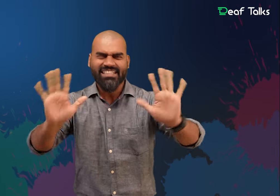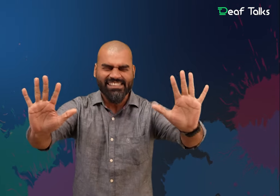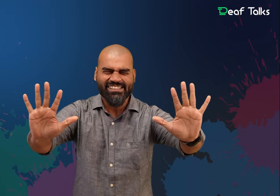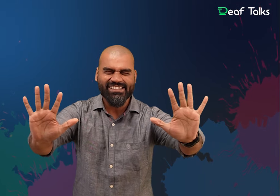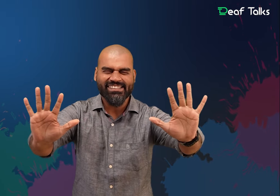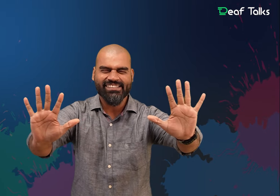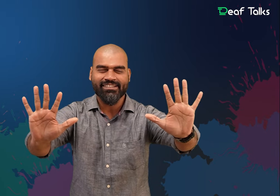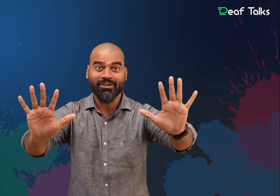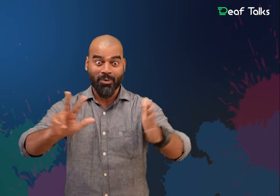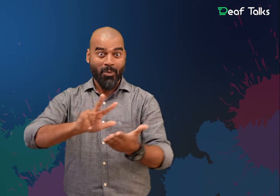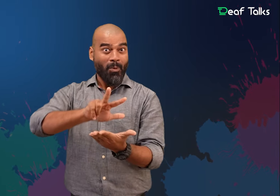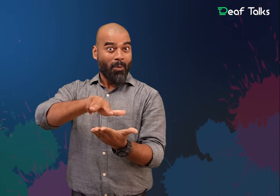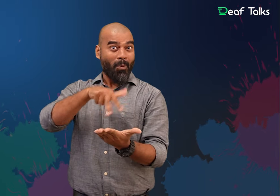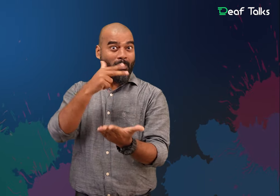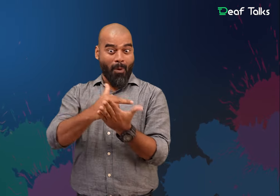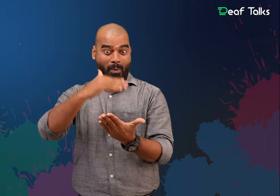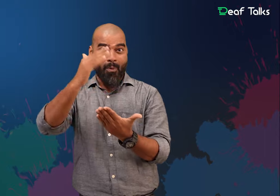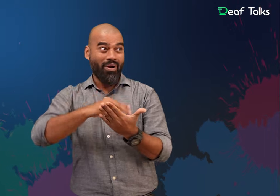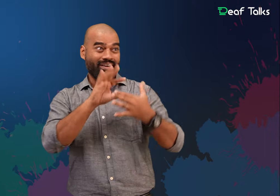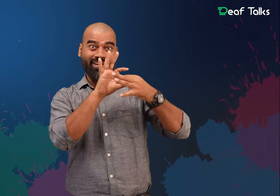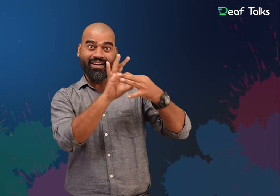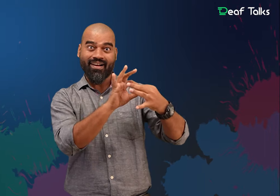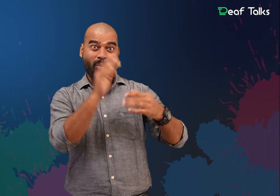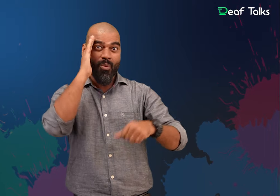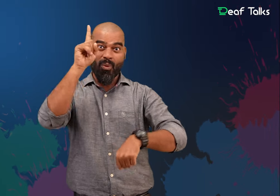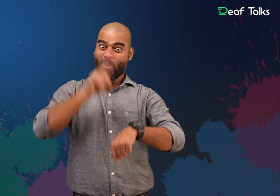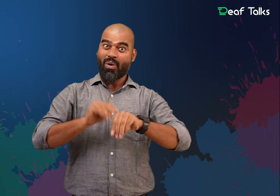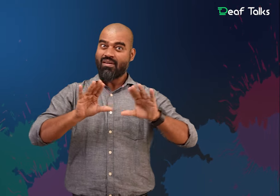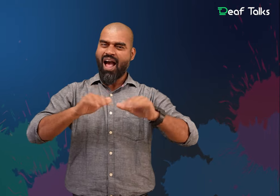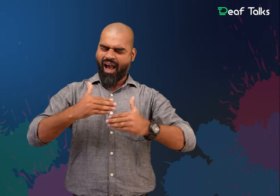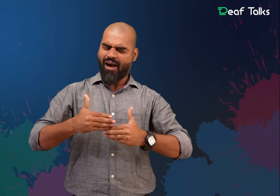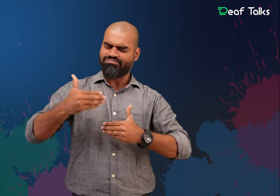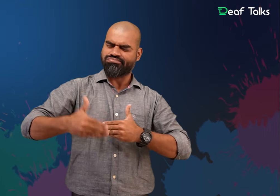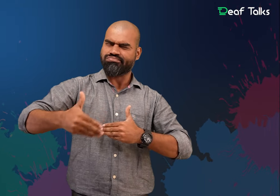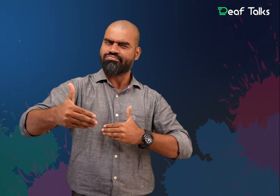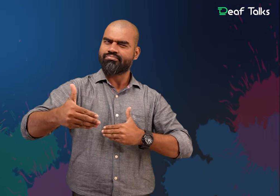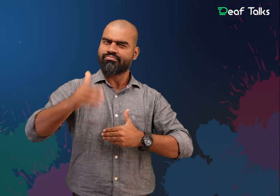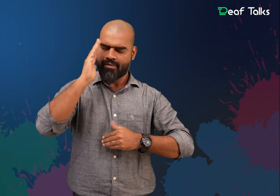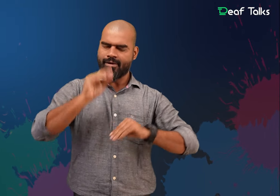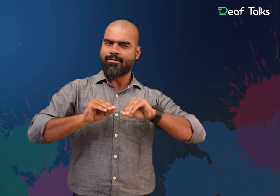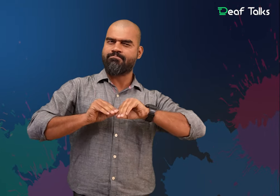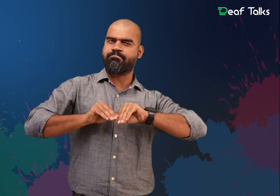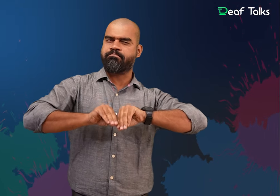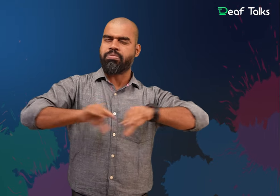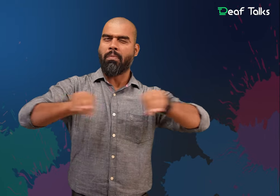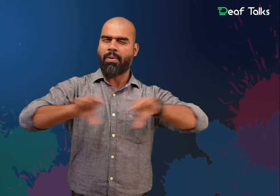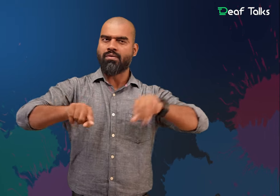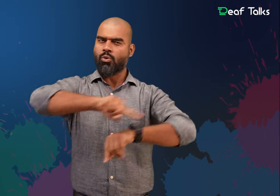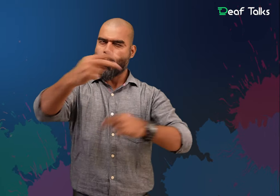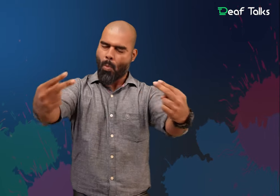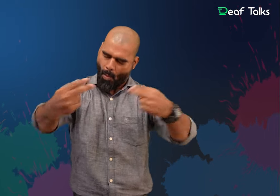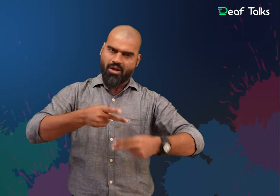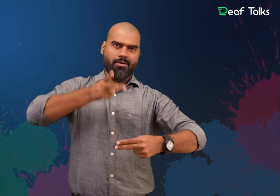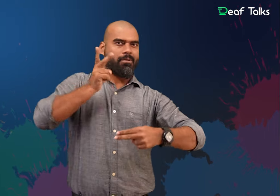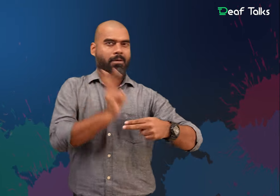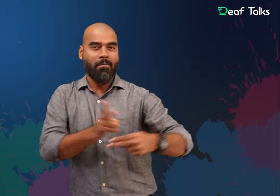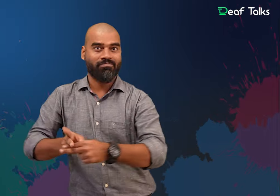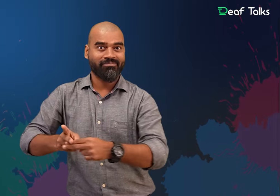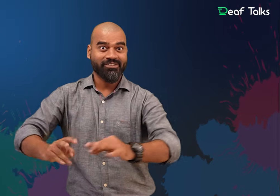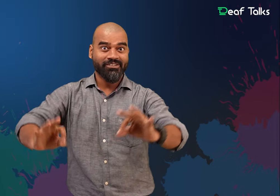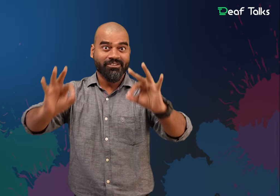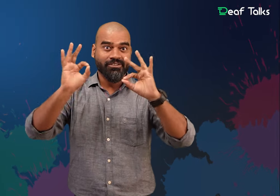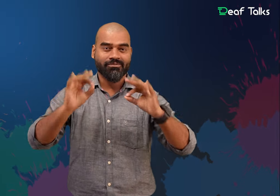For more information stay tuned to Deaf Talks.